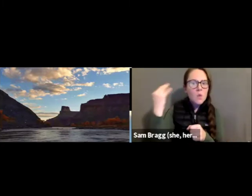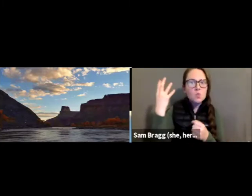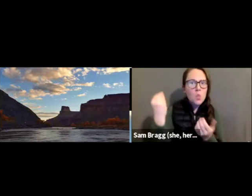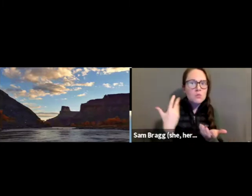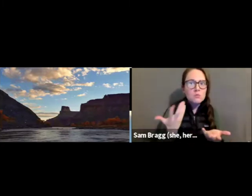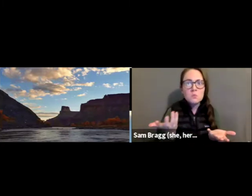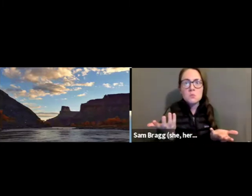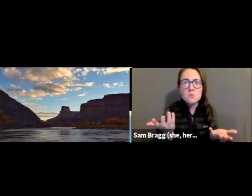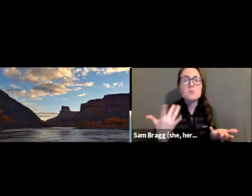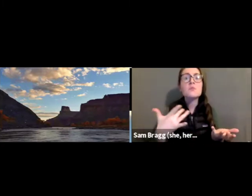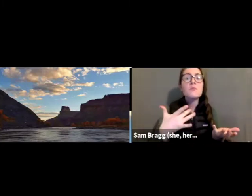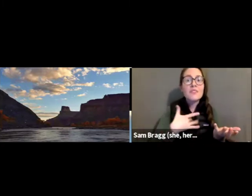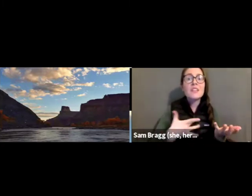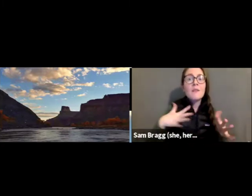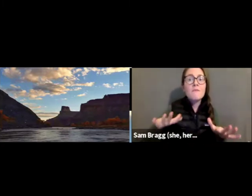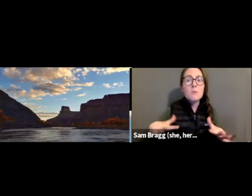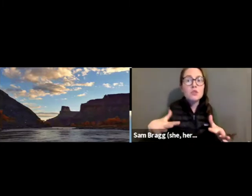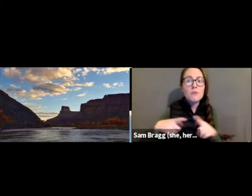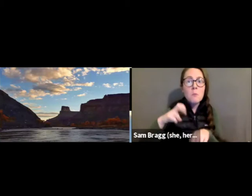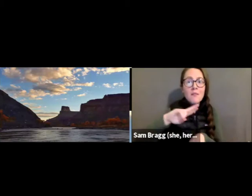So what does it mean to you to be Deaf in the outdoors?